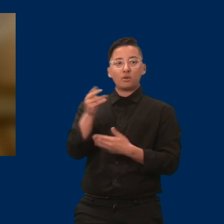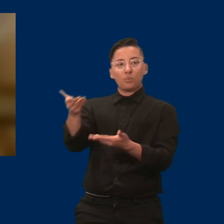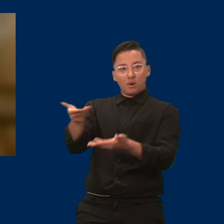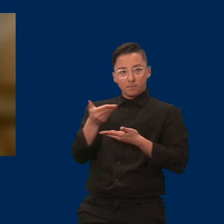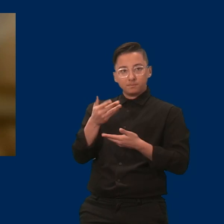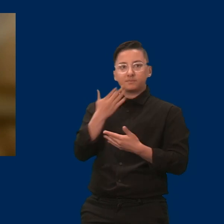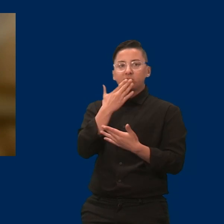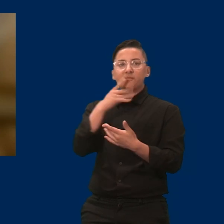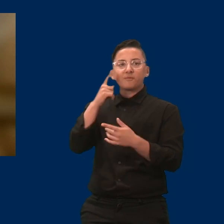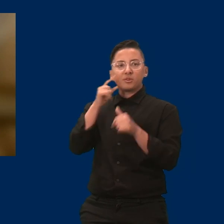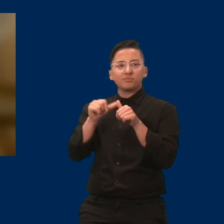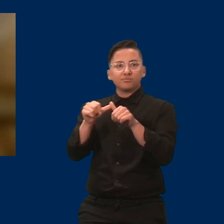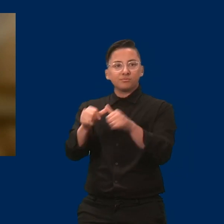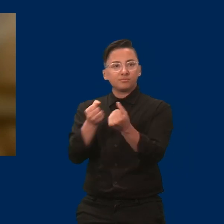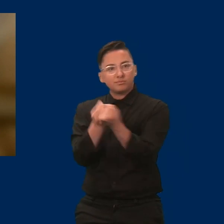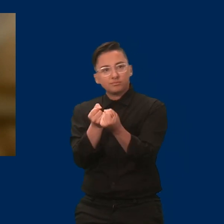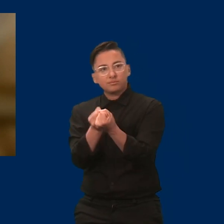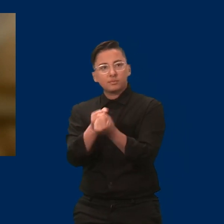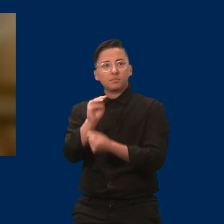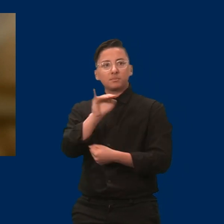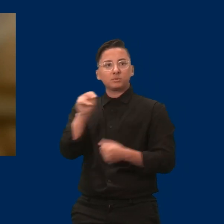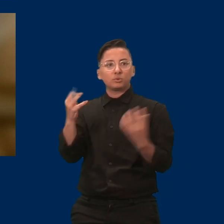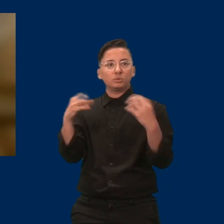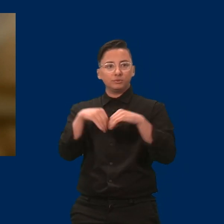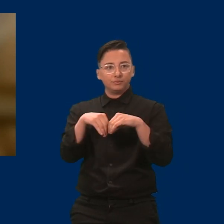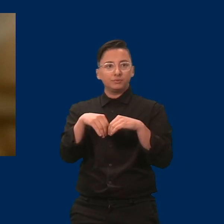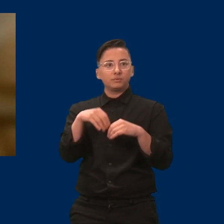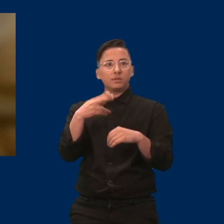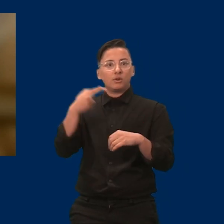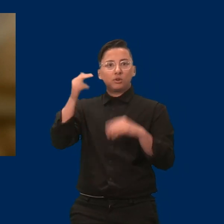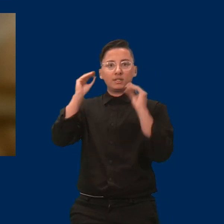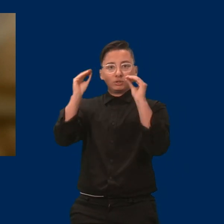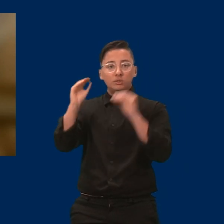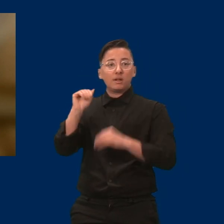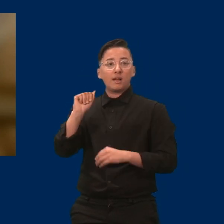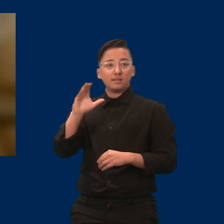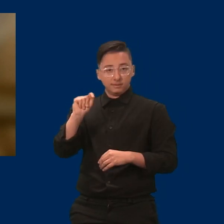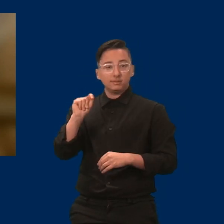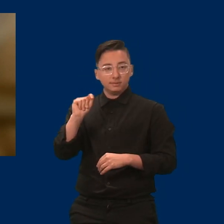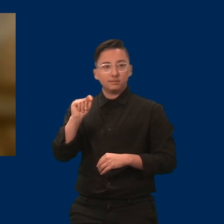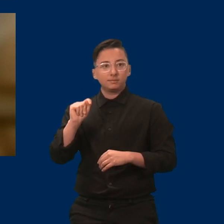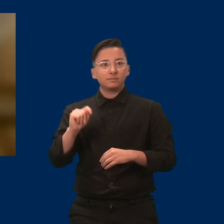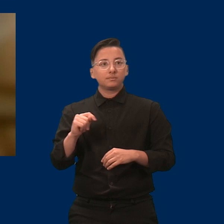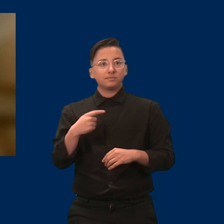the Minnesota Inclusive Higher Education Act legislation. We look forward to working with you this session,